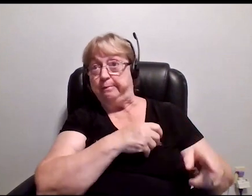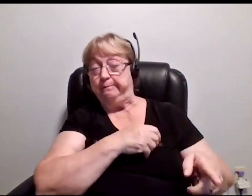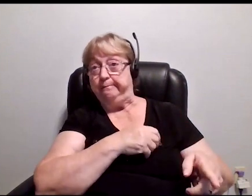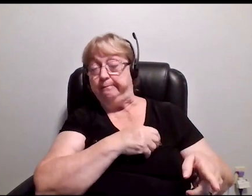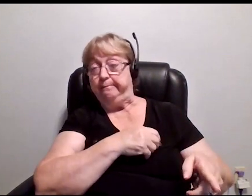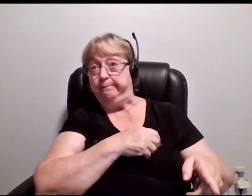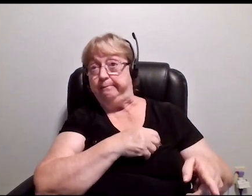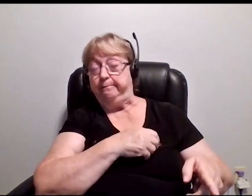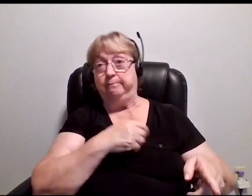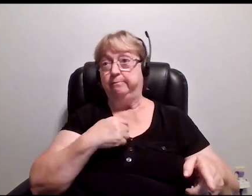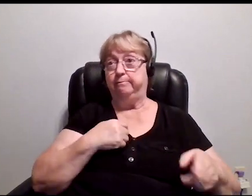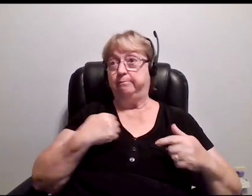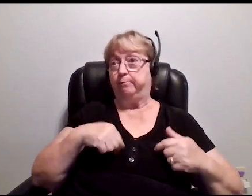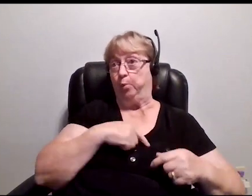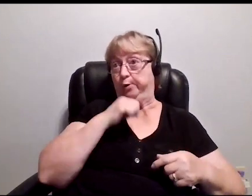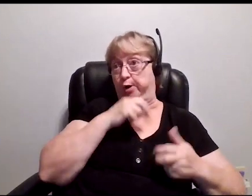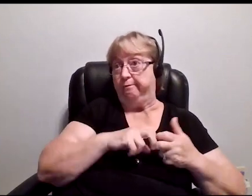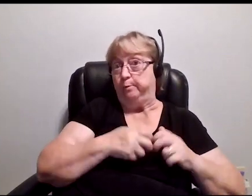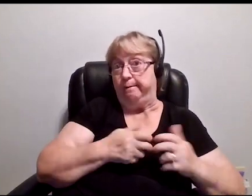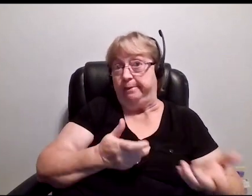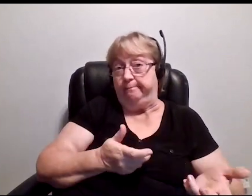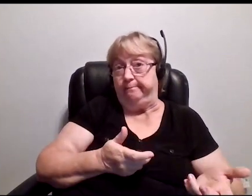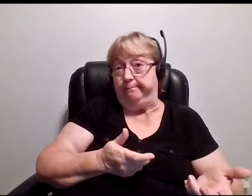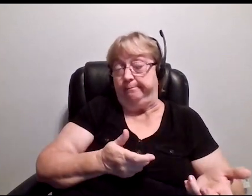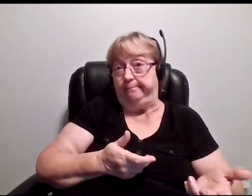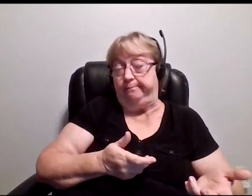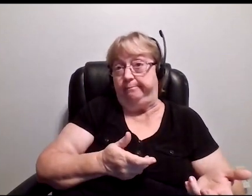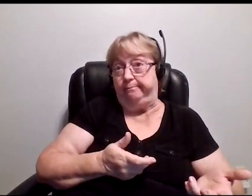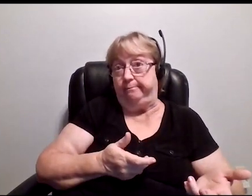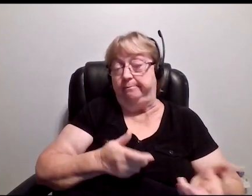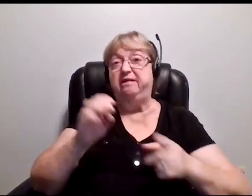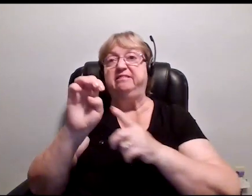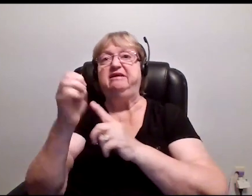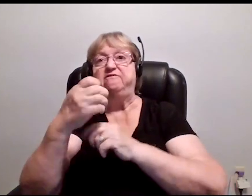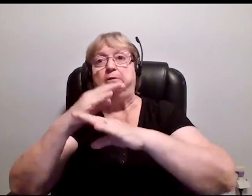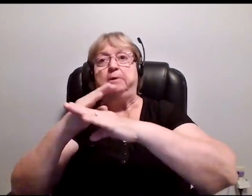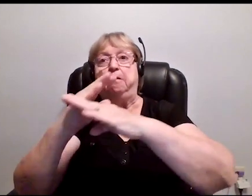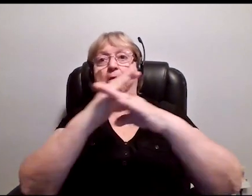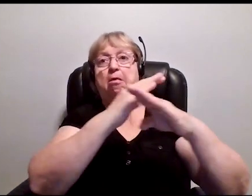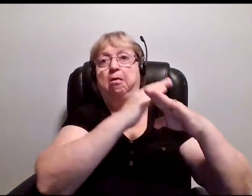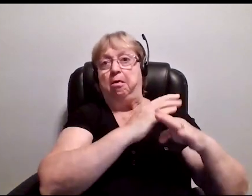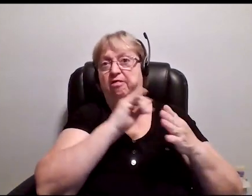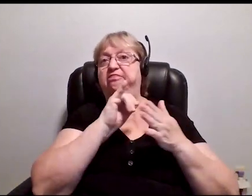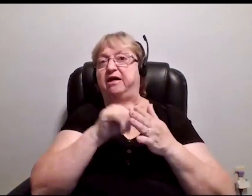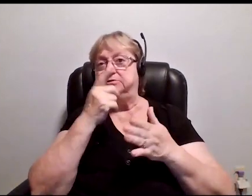We are not the problem, the environmental barriers are the problem that need to be fixed.